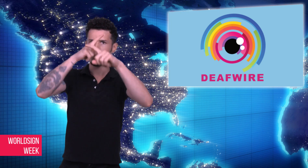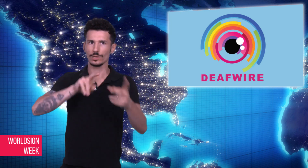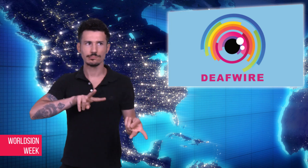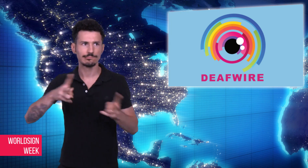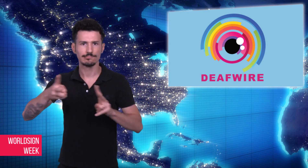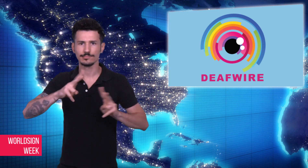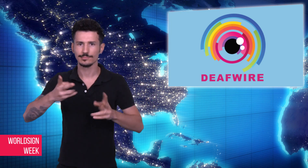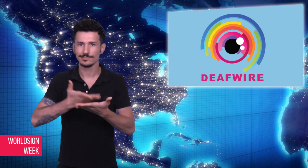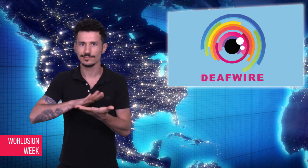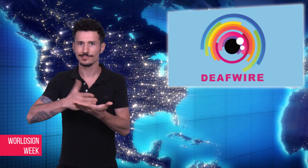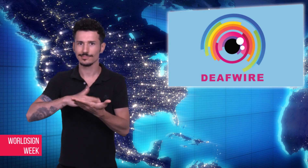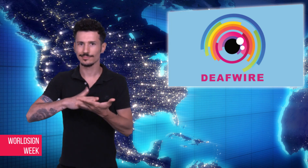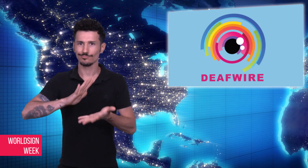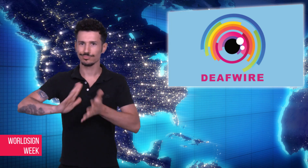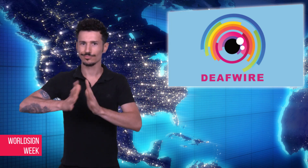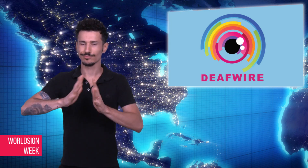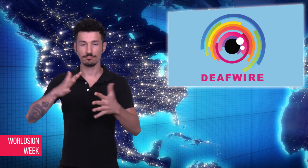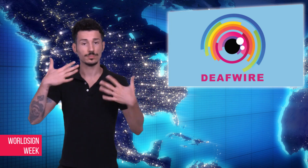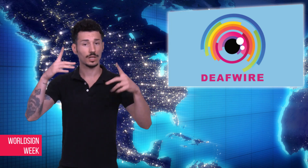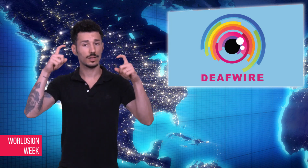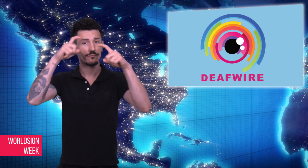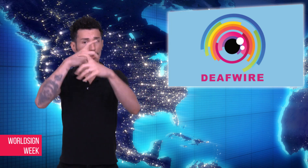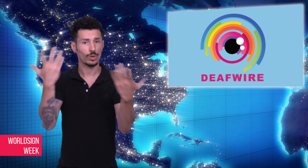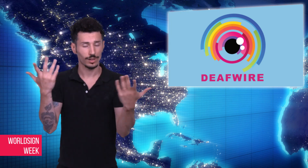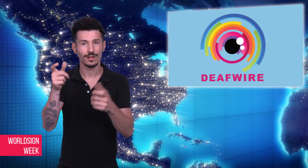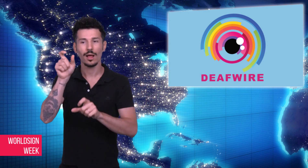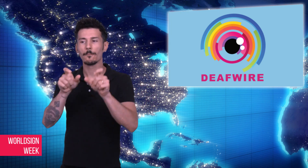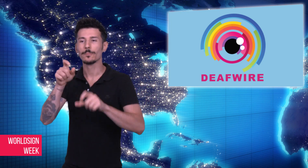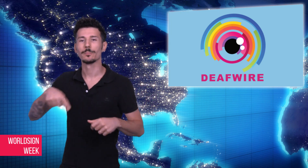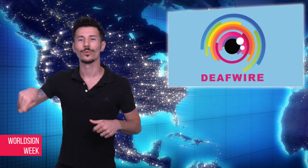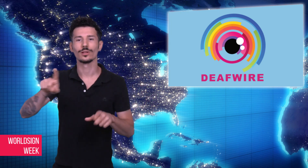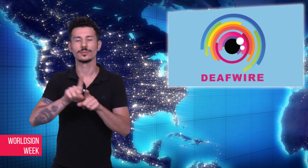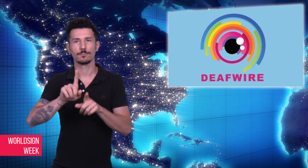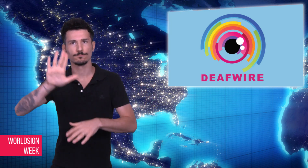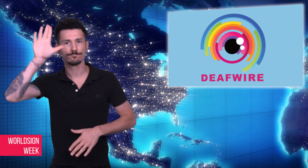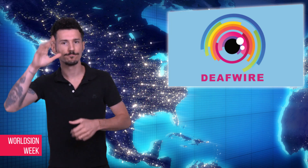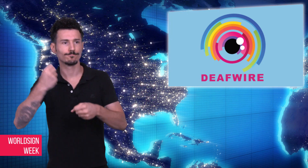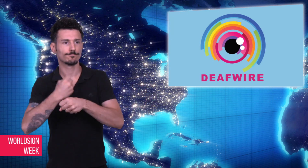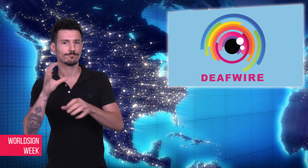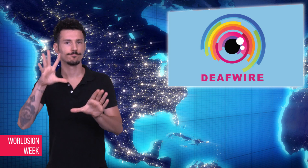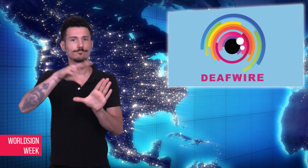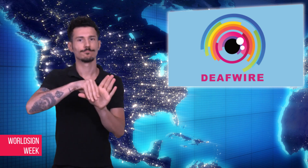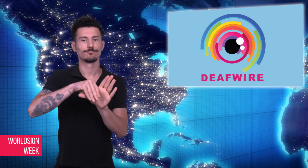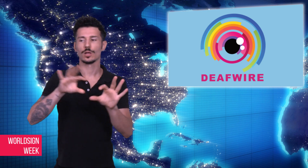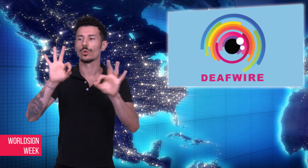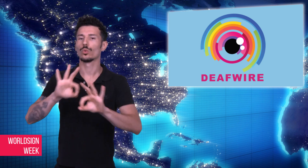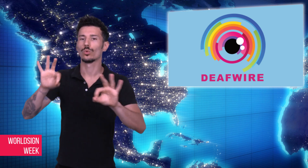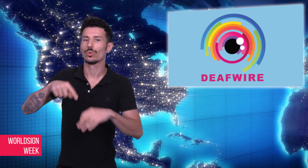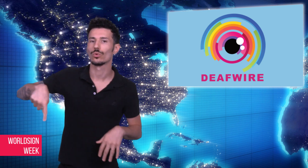their live coverage on RTÉ 2. A